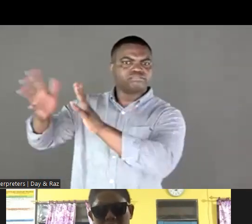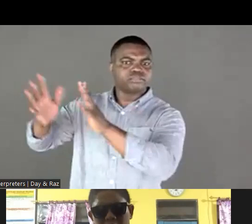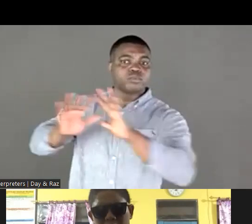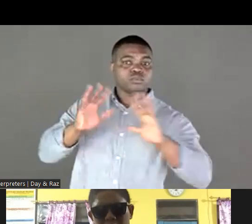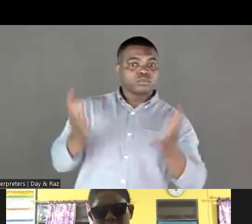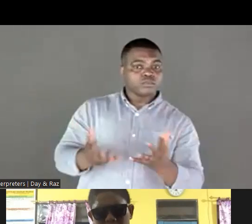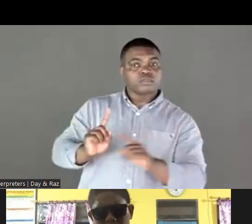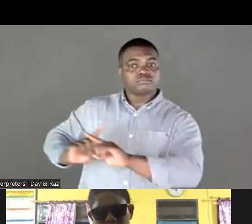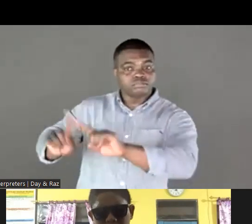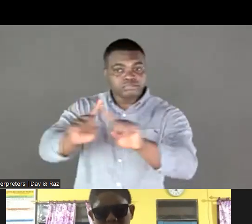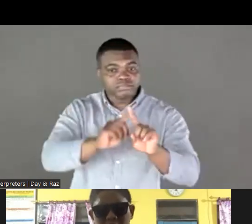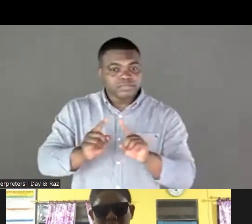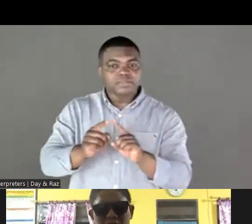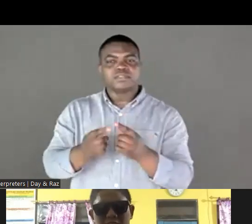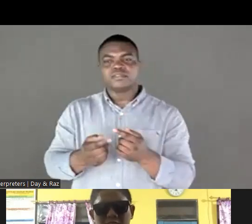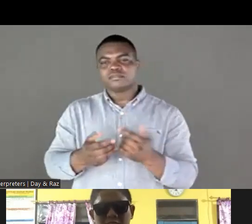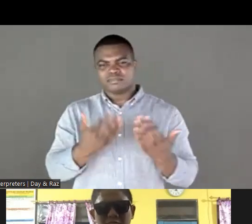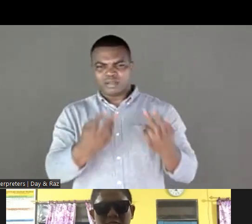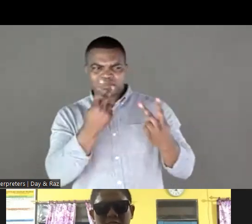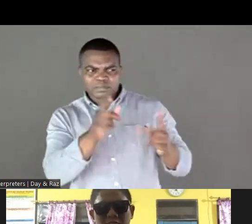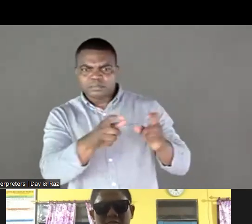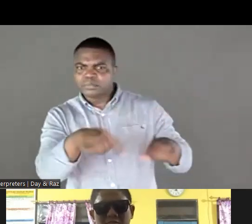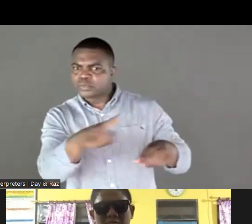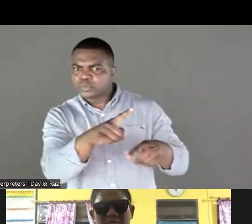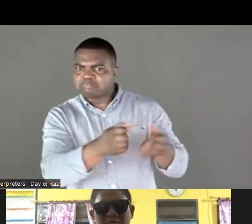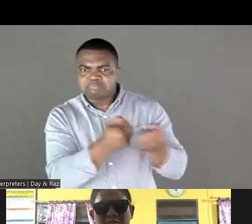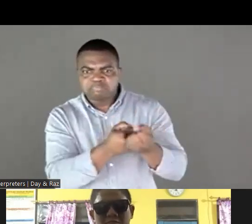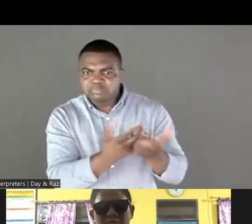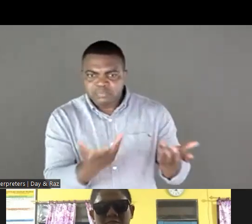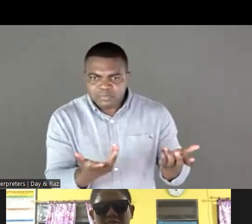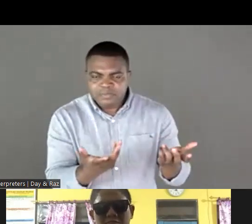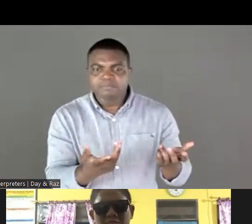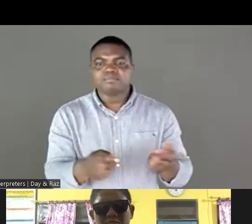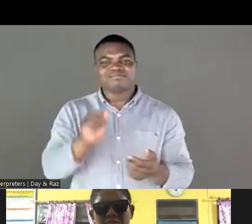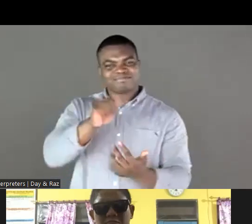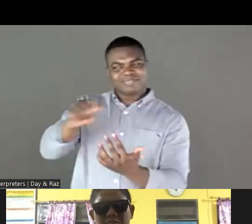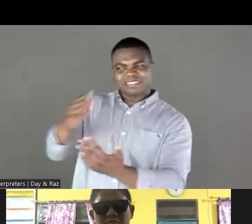between the humanitarian actors and agencies and the participation of op eds. So for this reason,